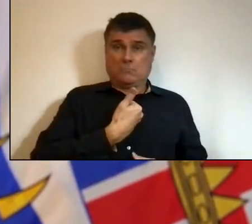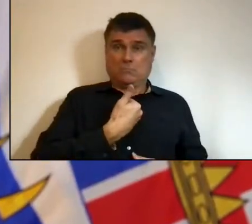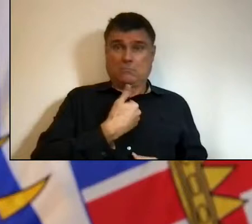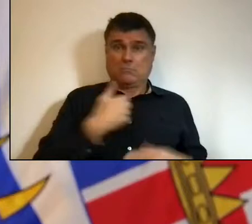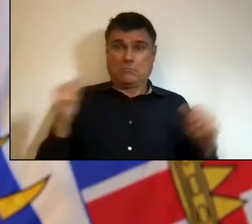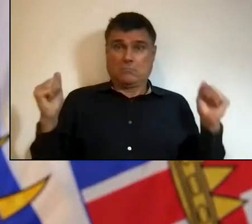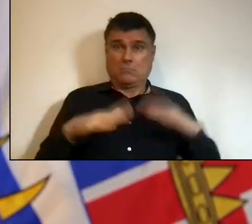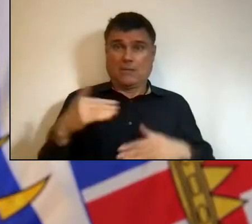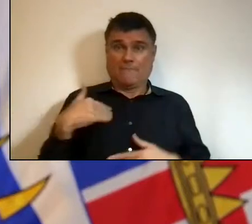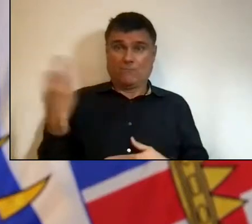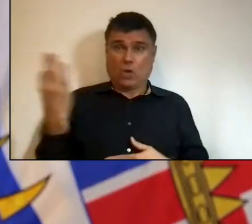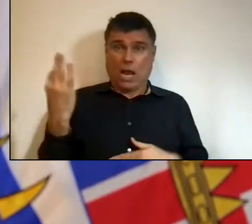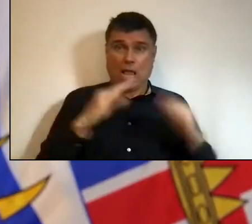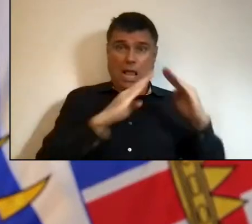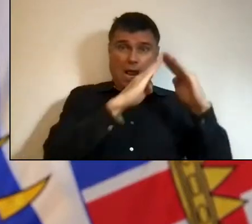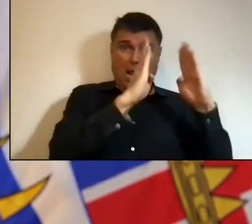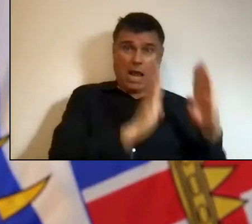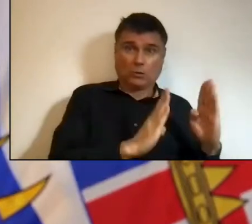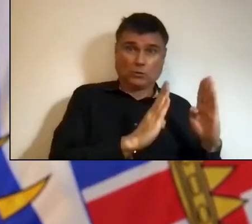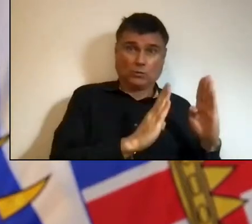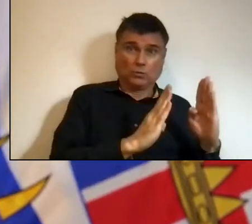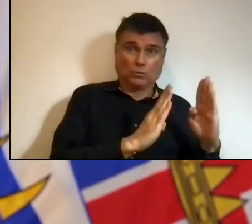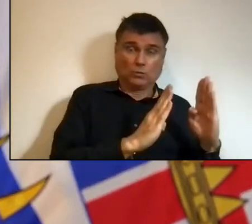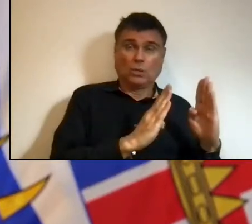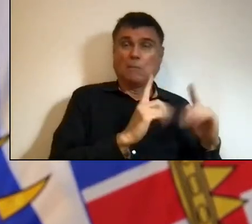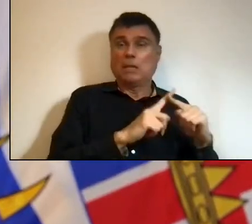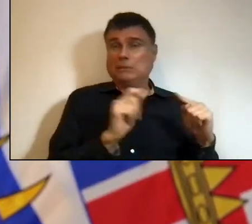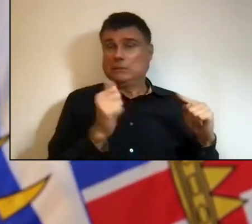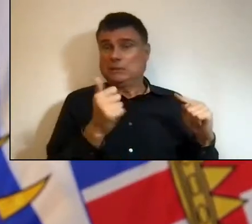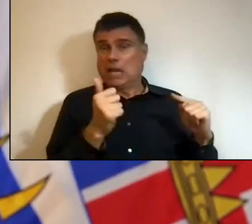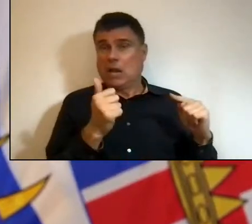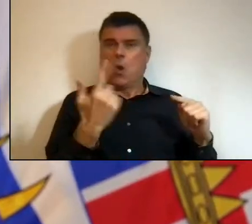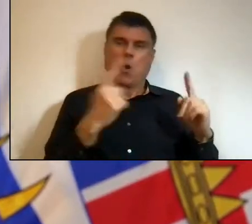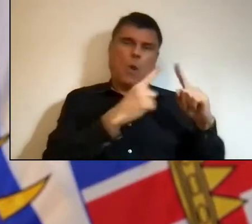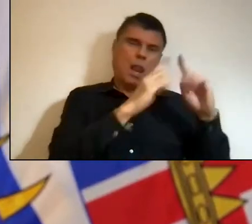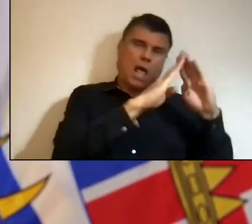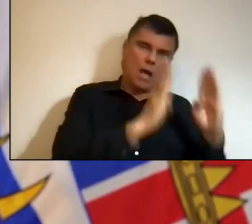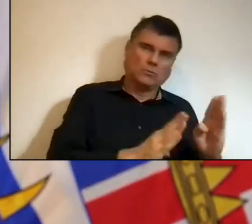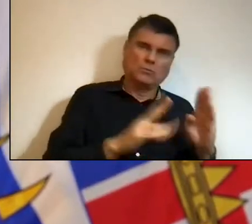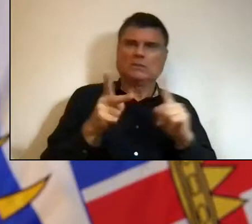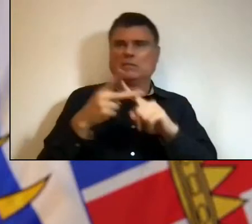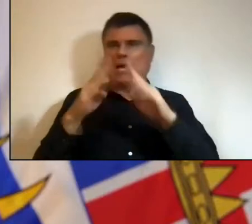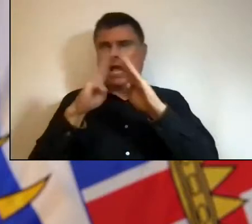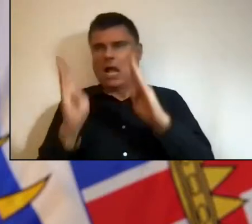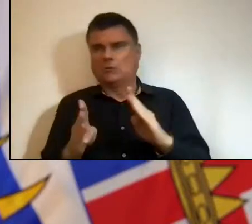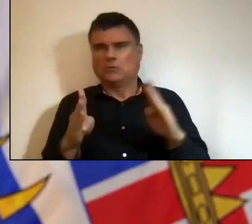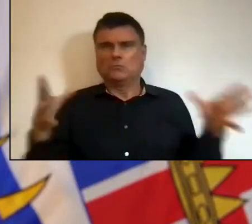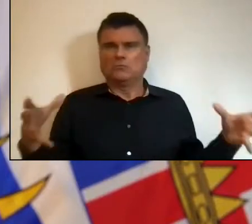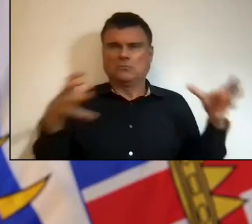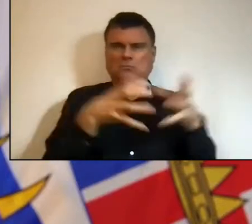household plus 10 or household plus another household. And can